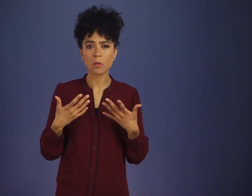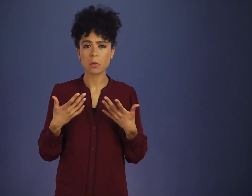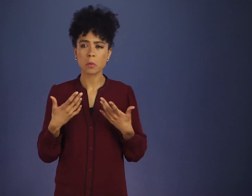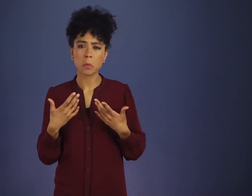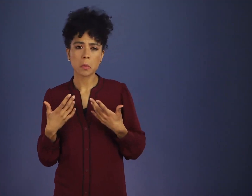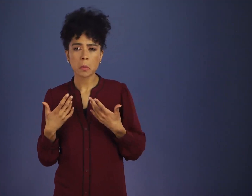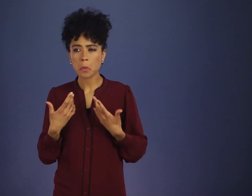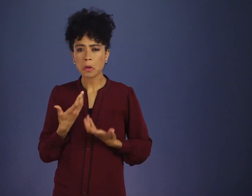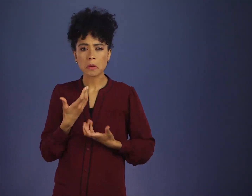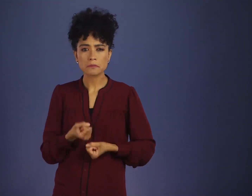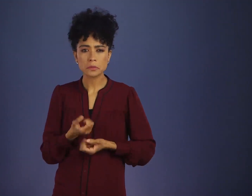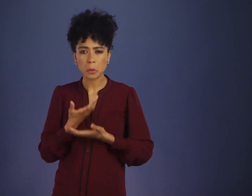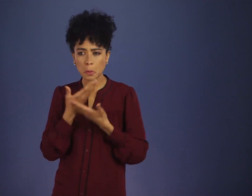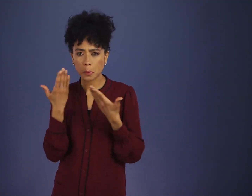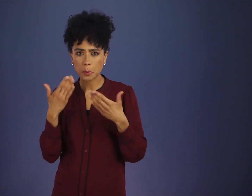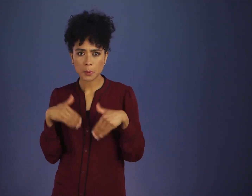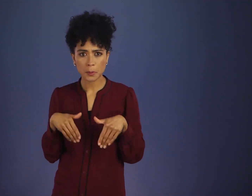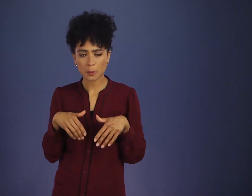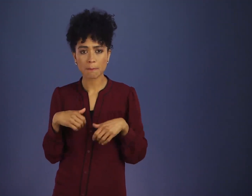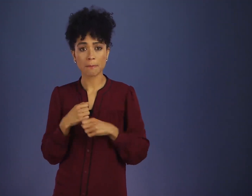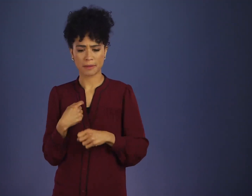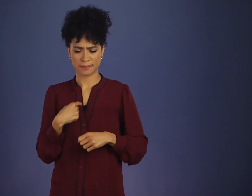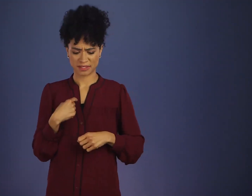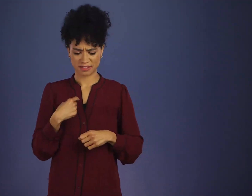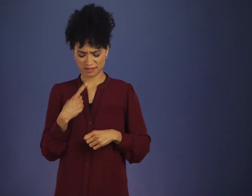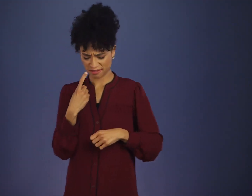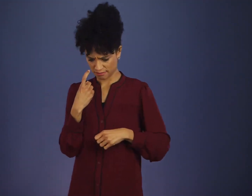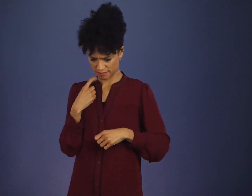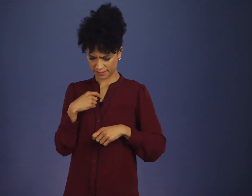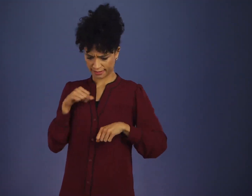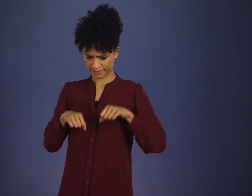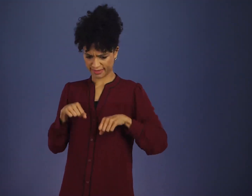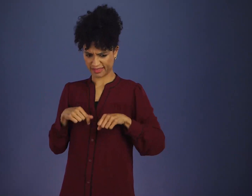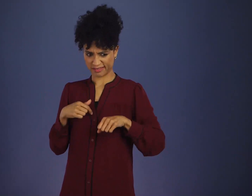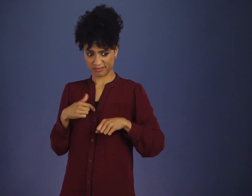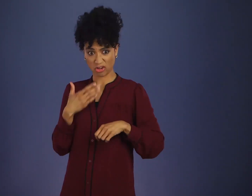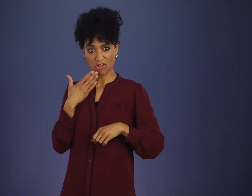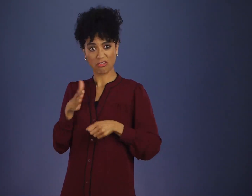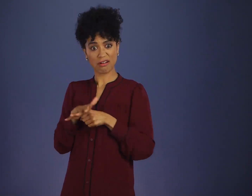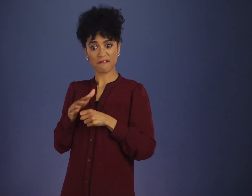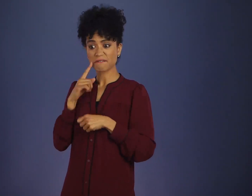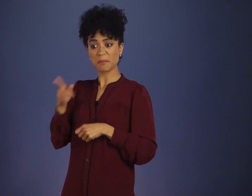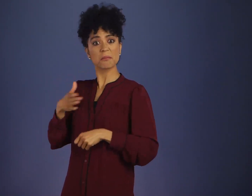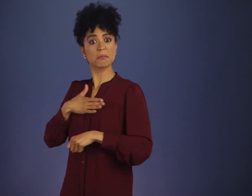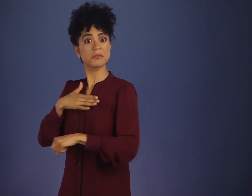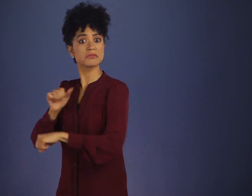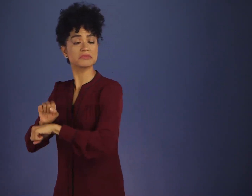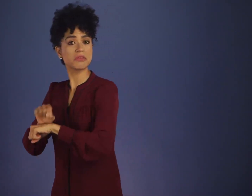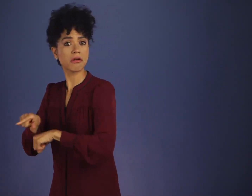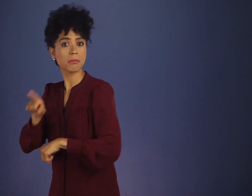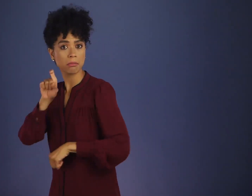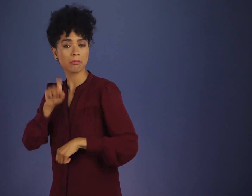Did fear and inferiority about my fitness for my job destroy my confidence and fill me with conflict?